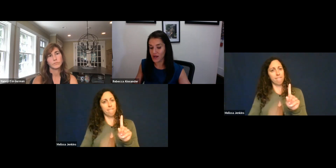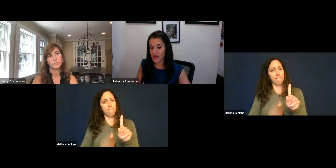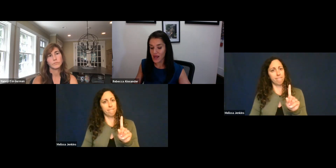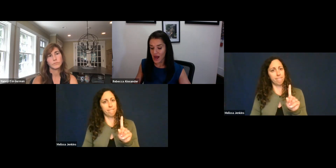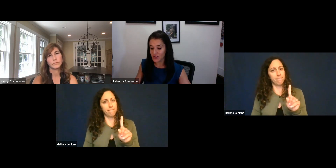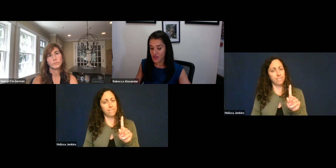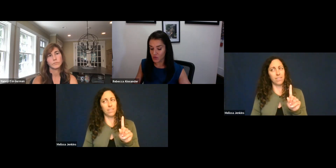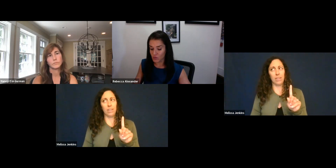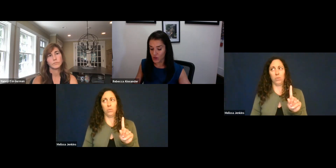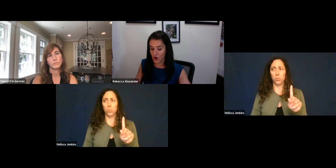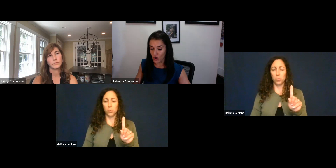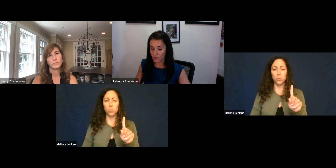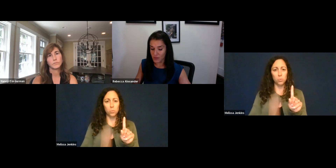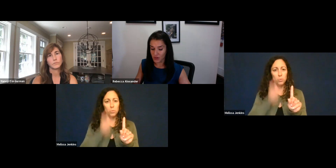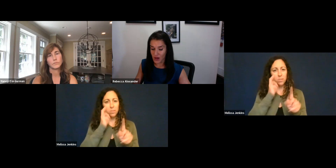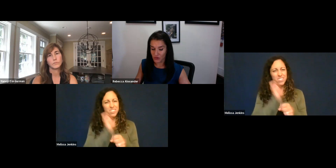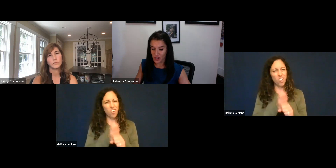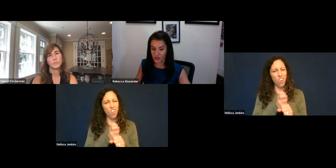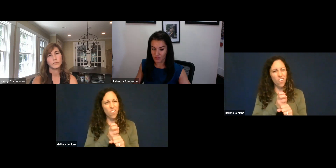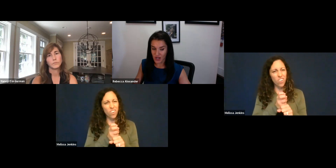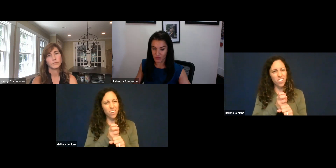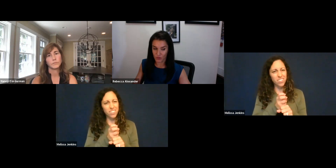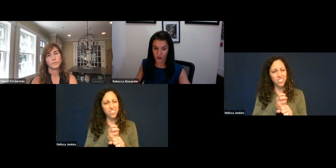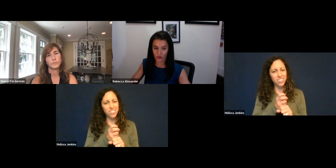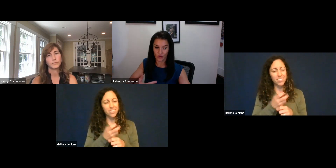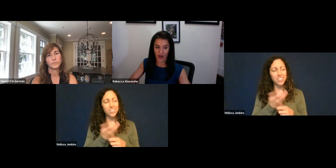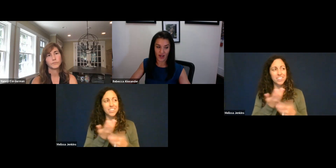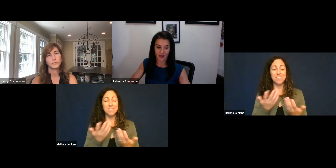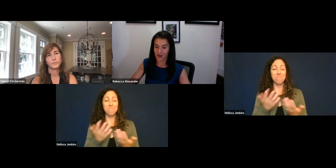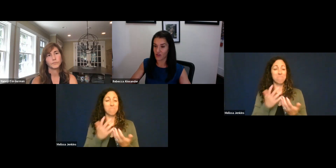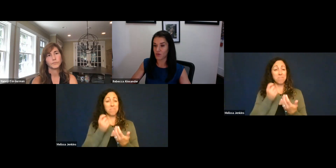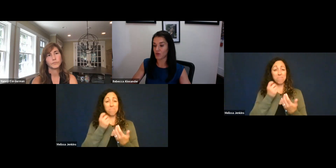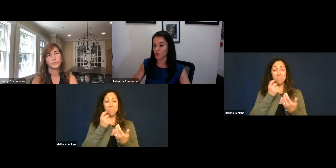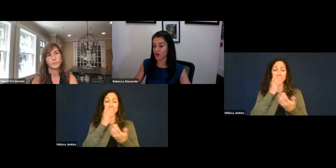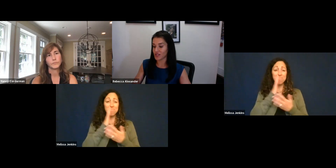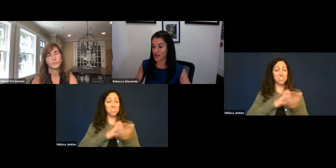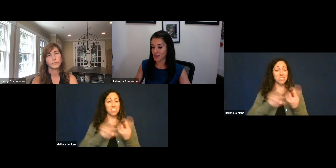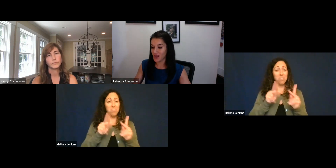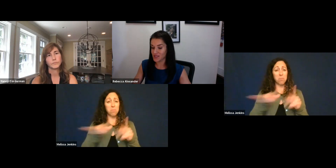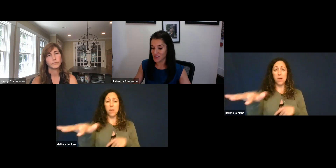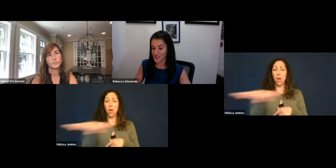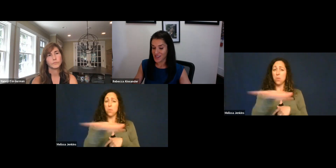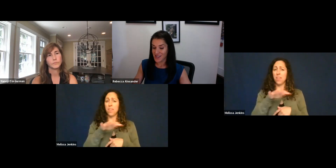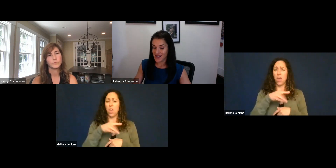But I think there are people out there, sometimes we're more afraid that other people won't accept us.